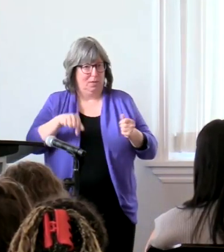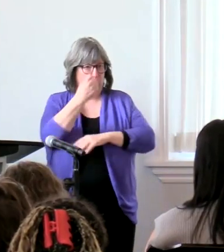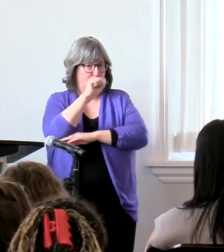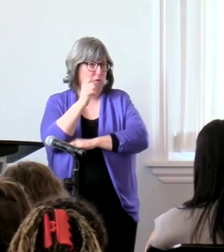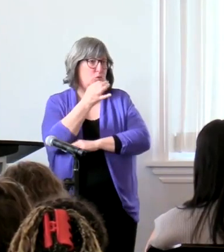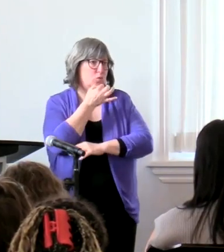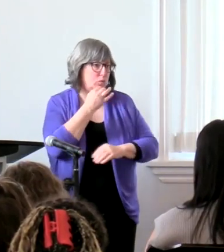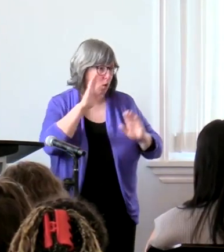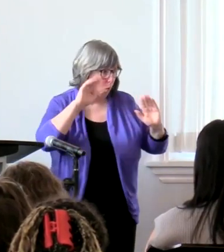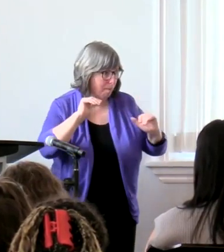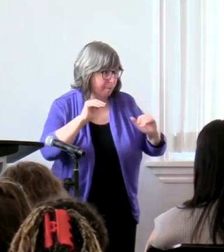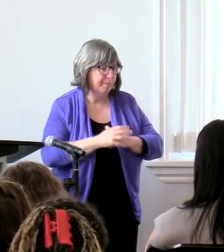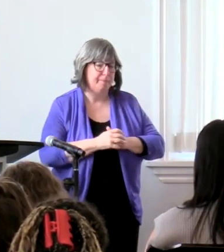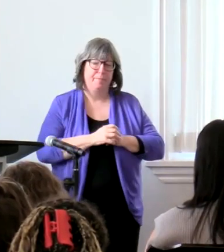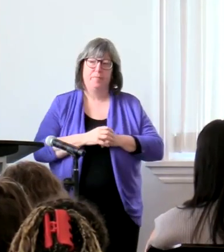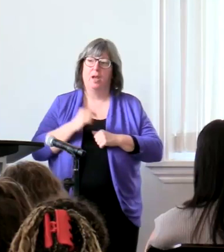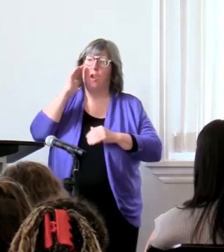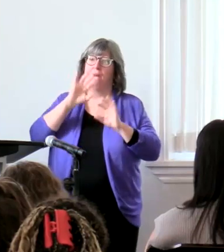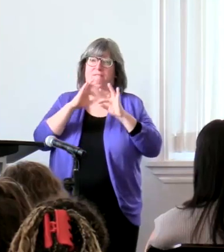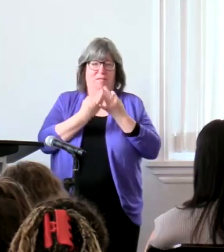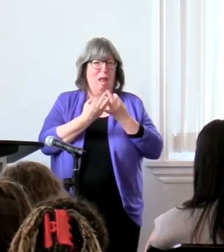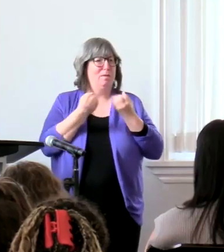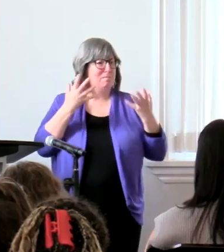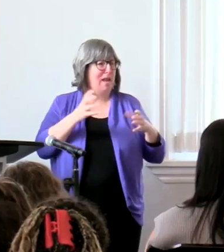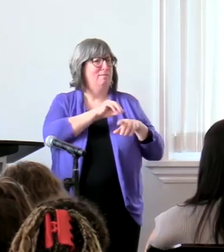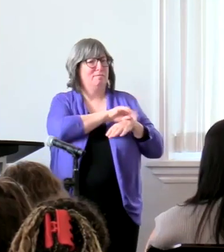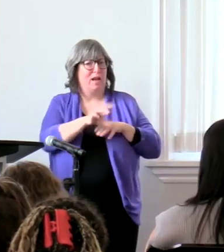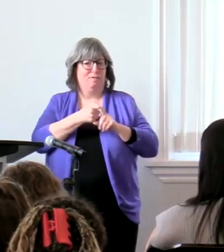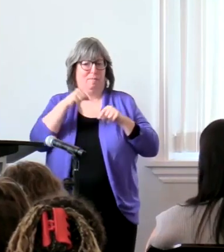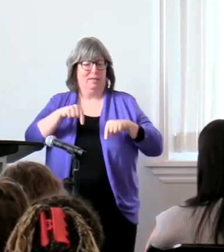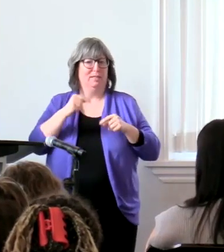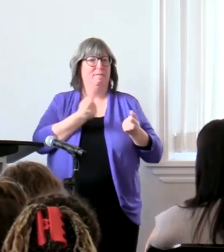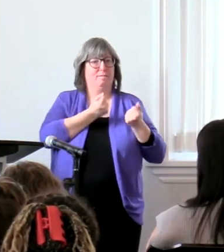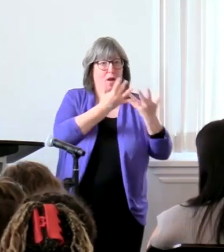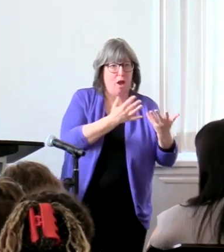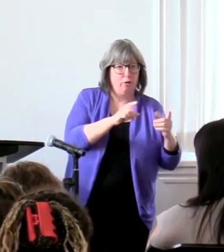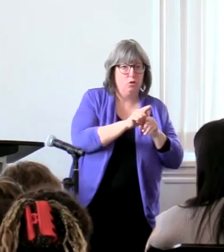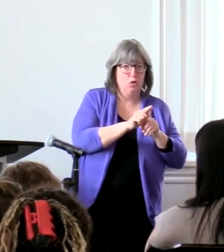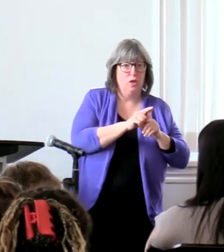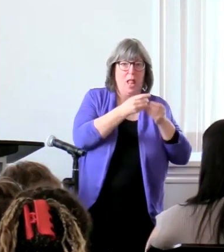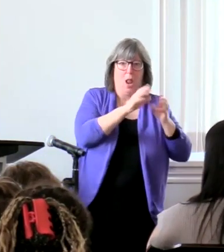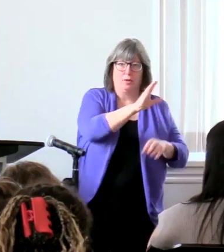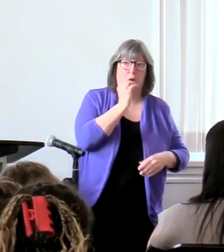And I do know there are families affected by this fire that have lost a house.